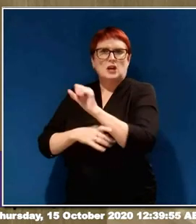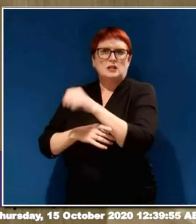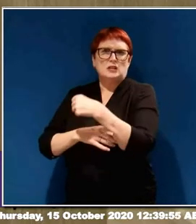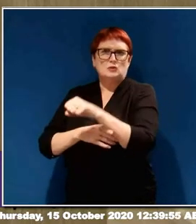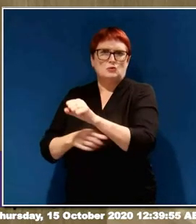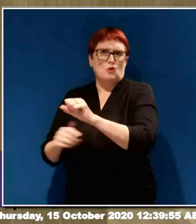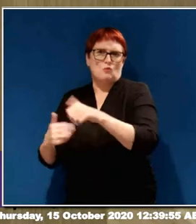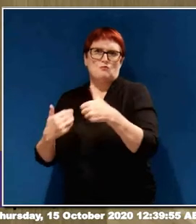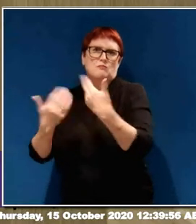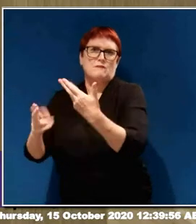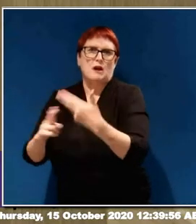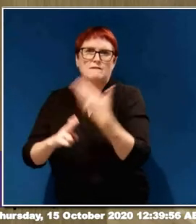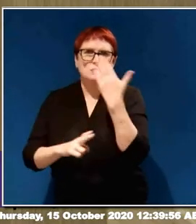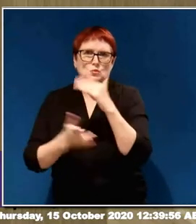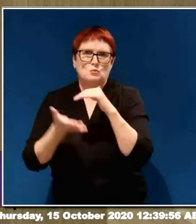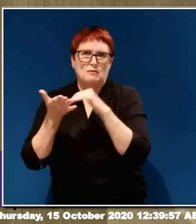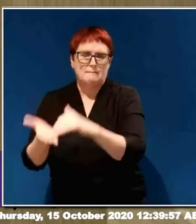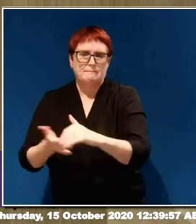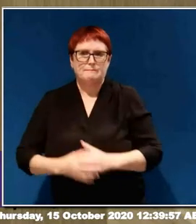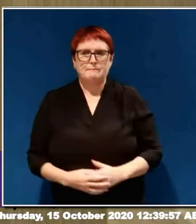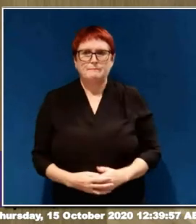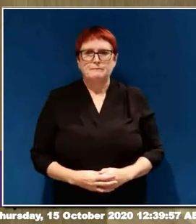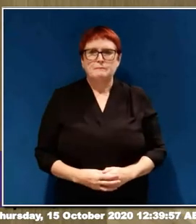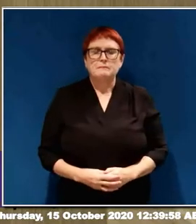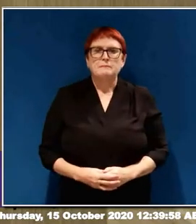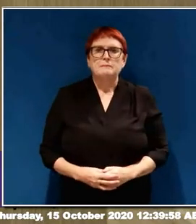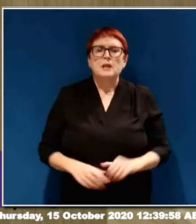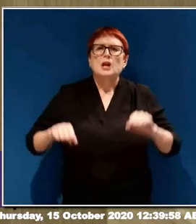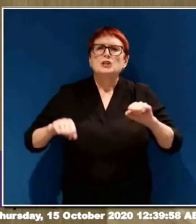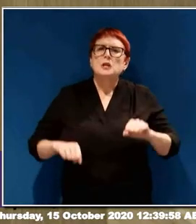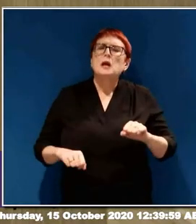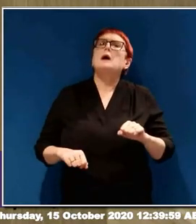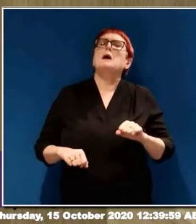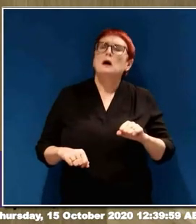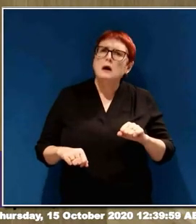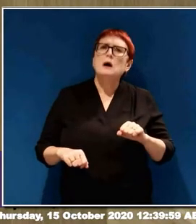I see. So how does the school know whether they should go to you